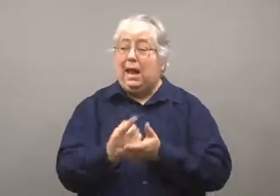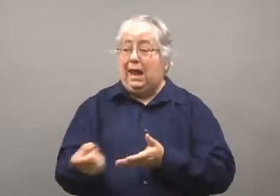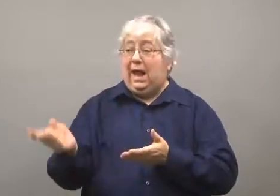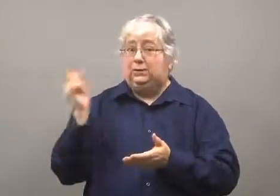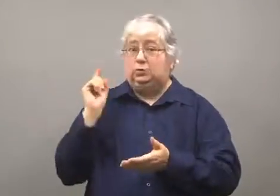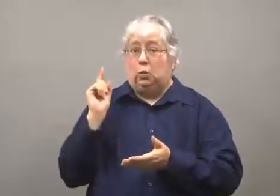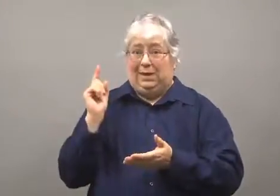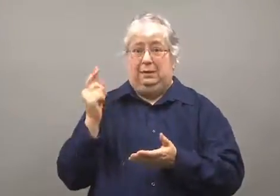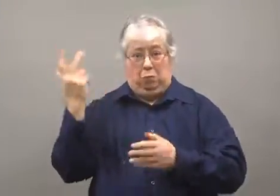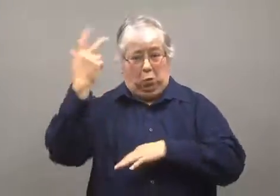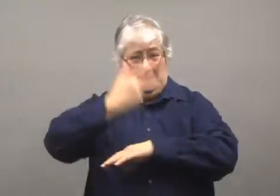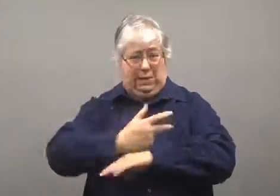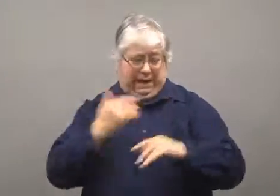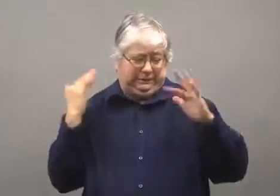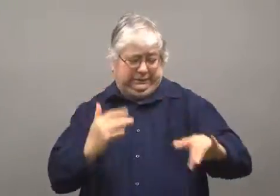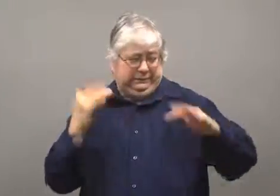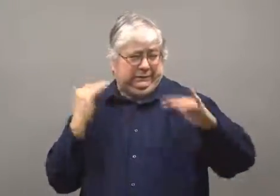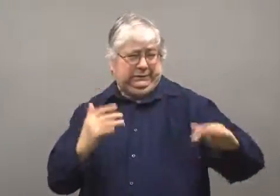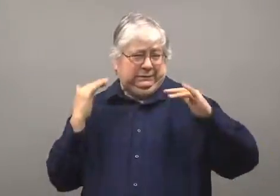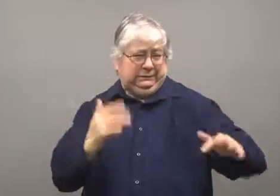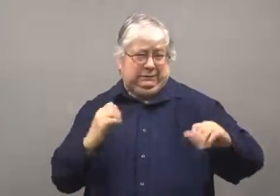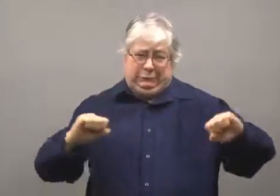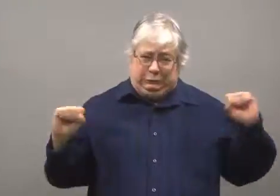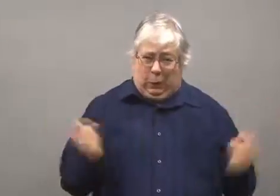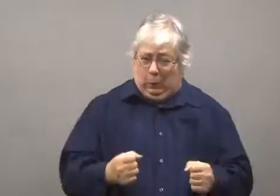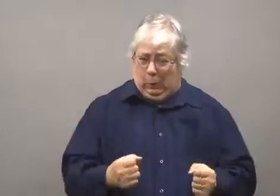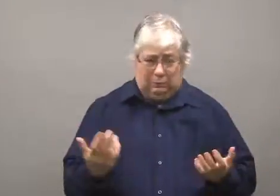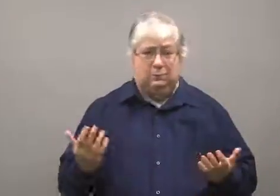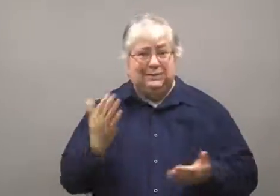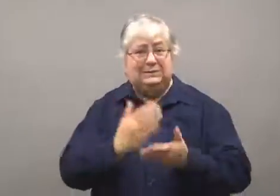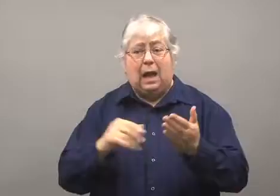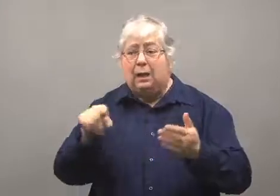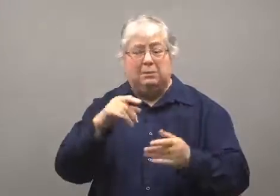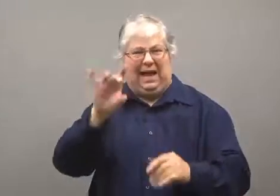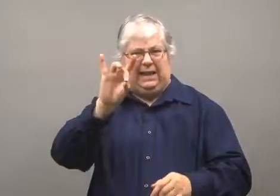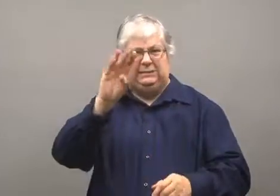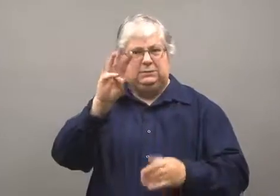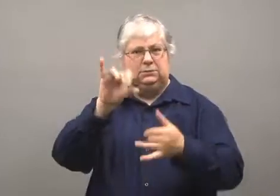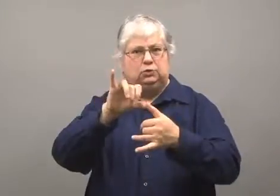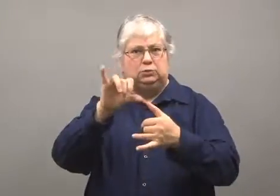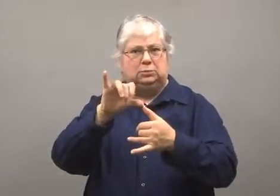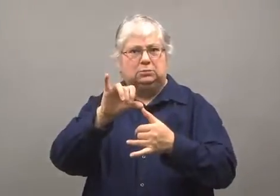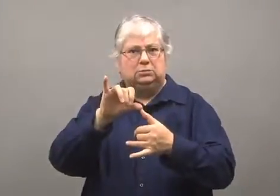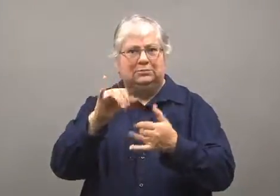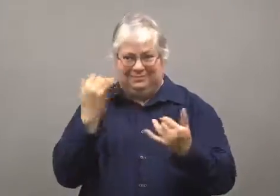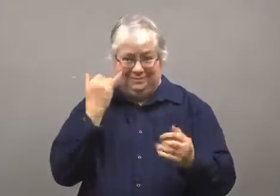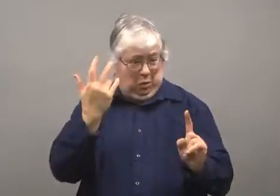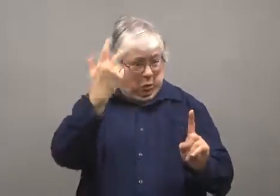Last week, the area had three days of heavy snowfall and cold temperatures.